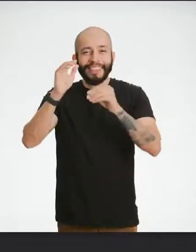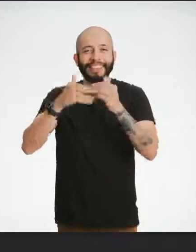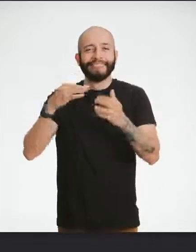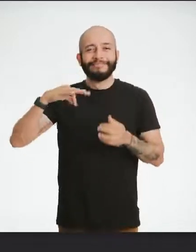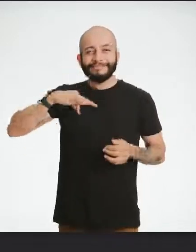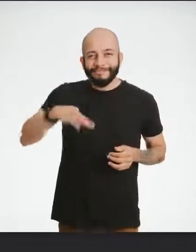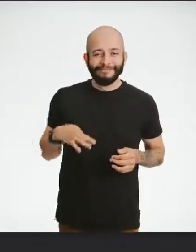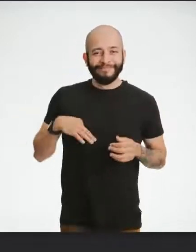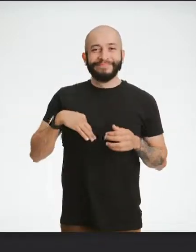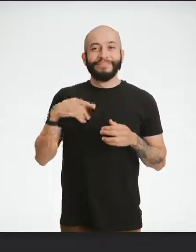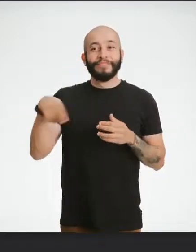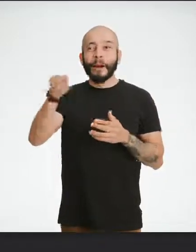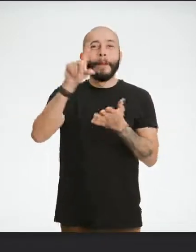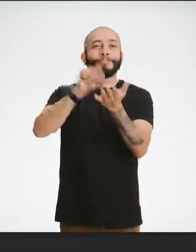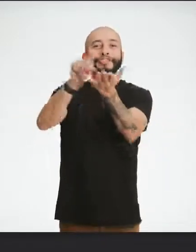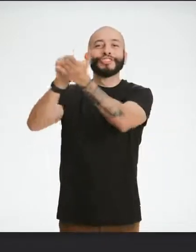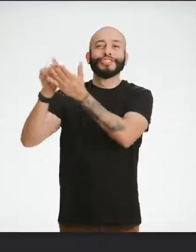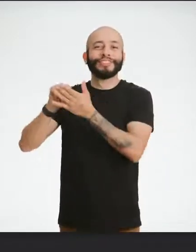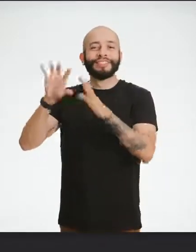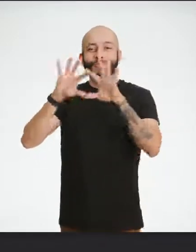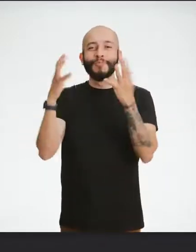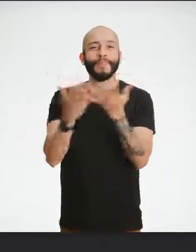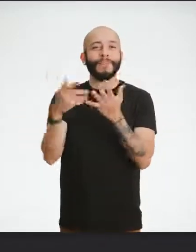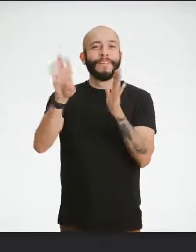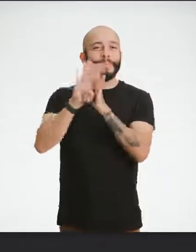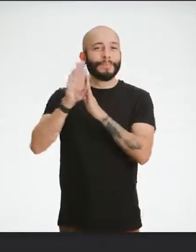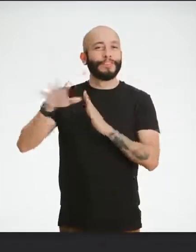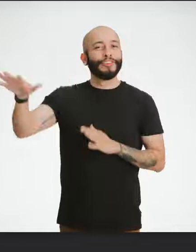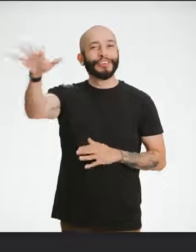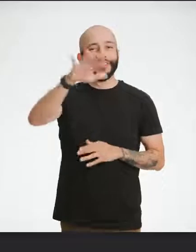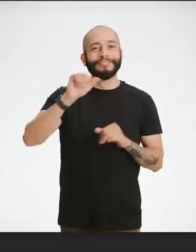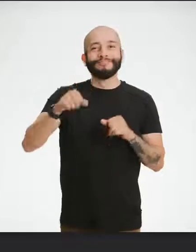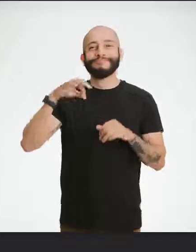of the fantastic packages published by developers around the world.